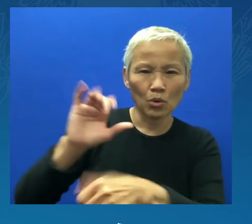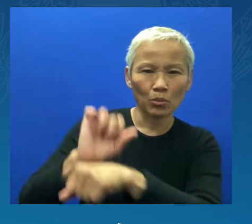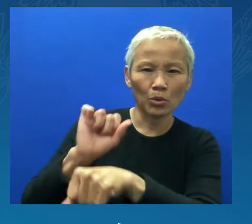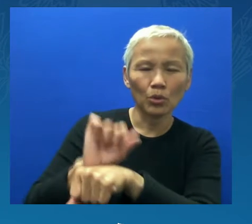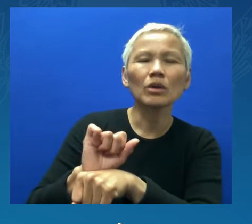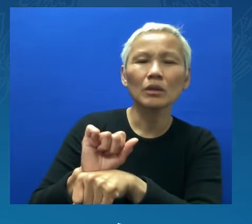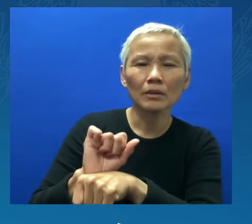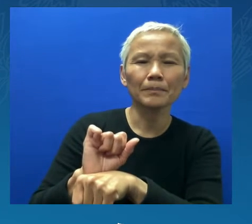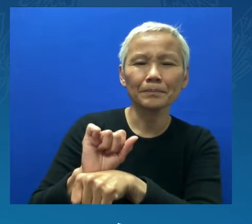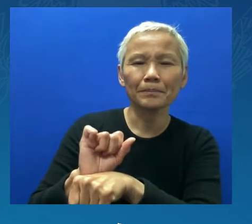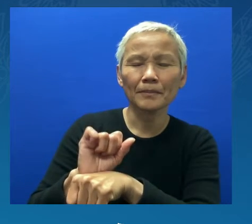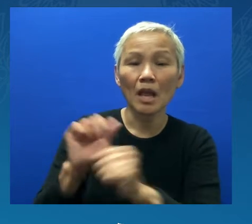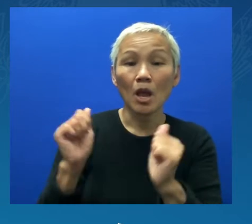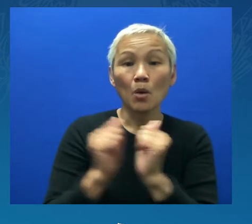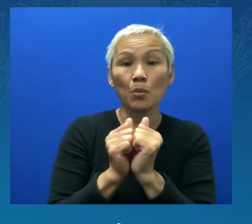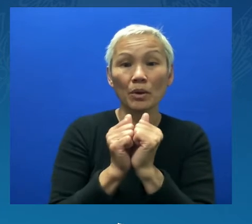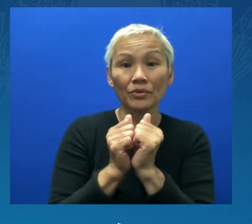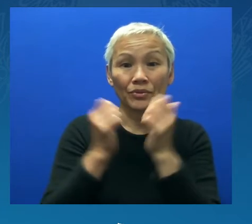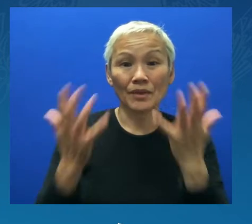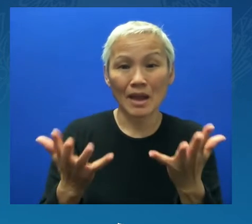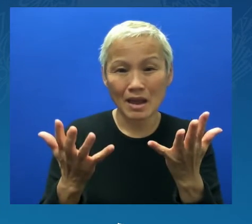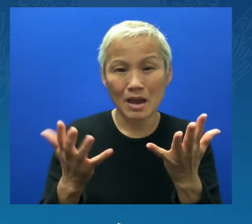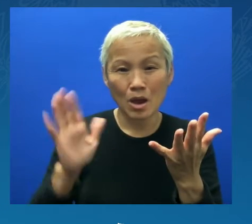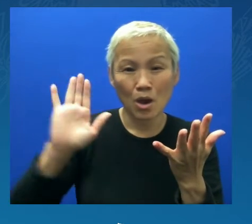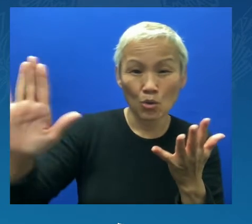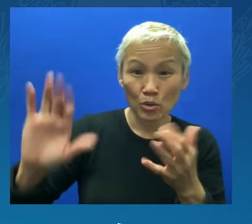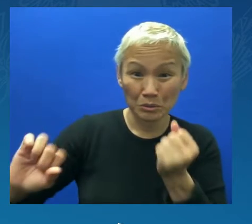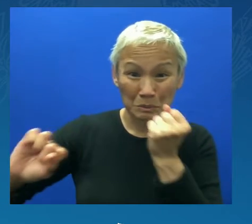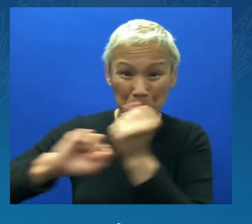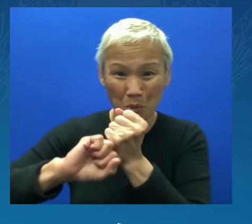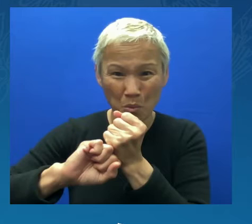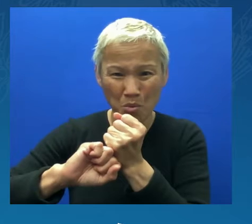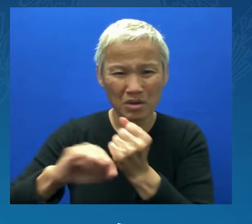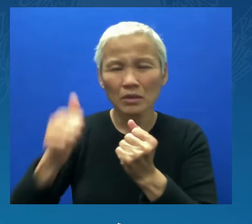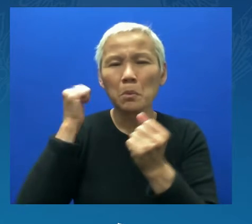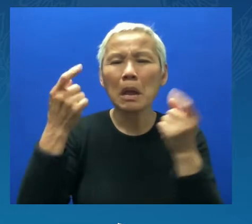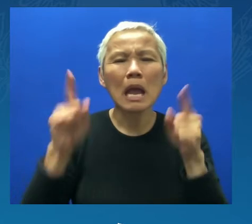in any other administration, and I just want to thank you directly for that.